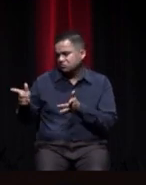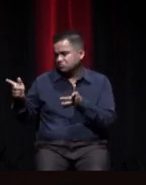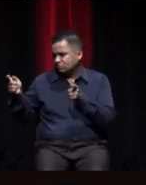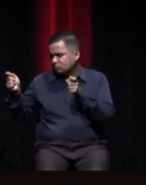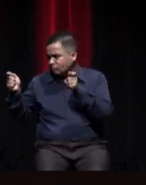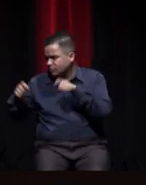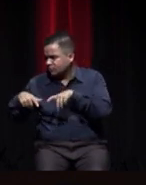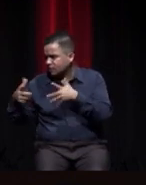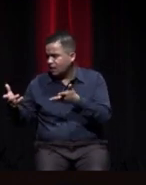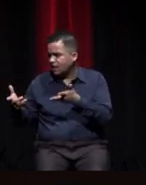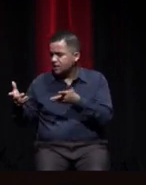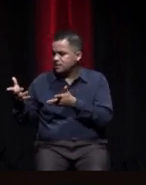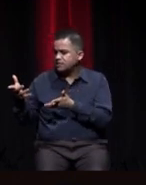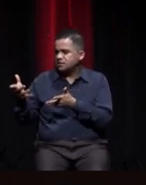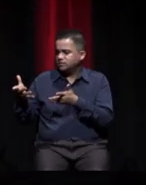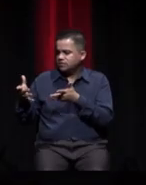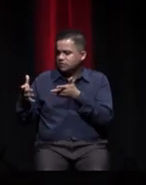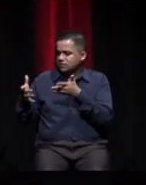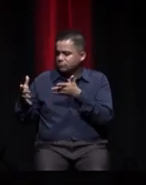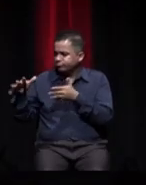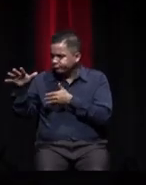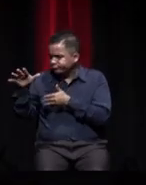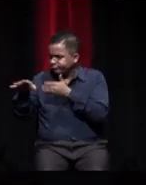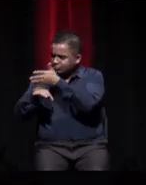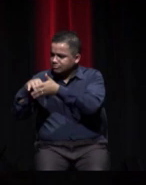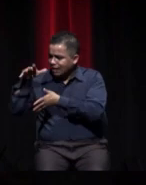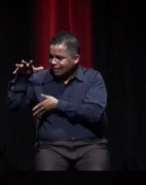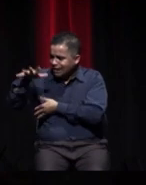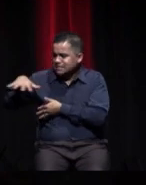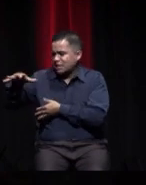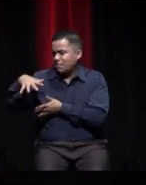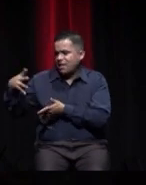this safer, as you said, more narcissistic environment.